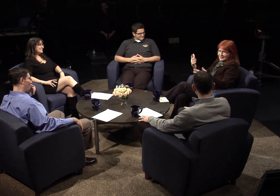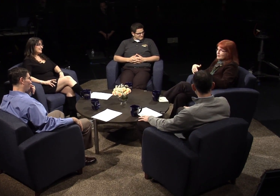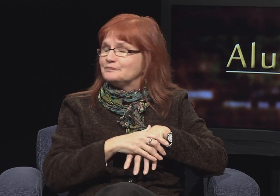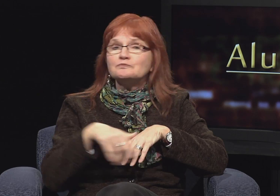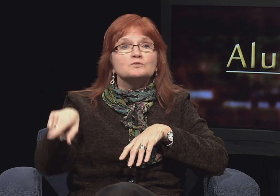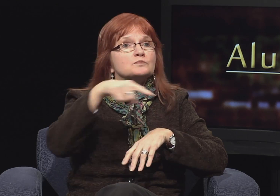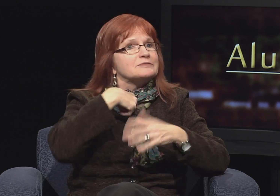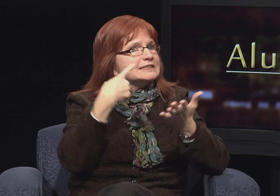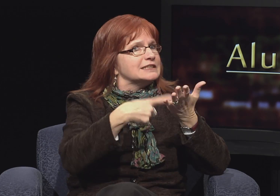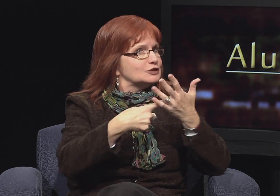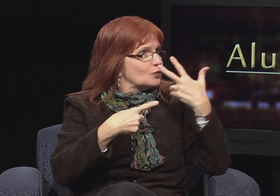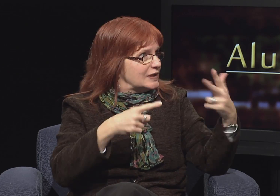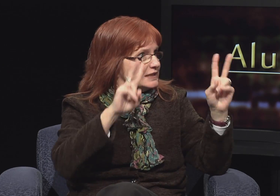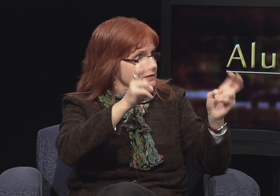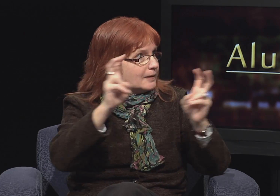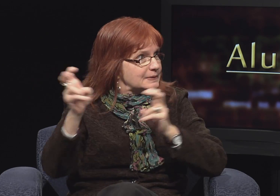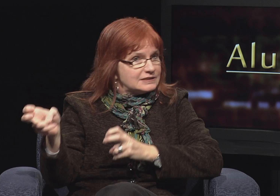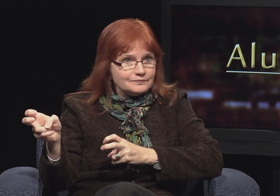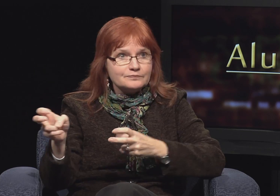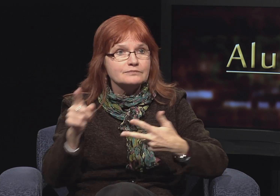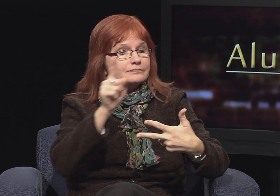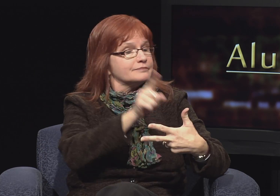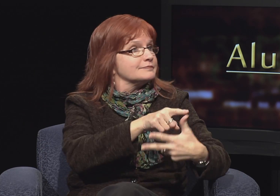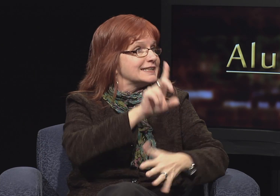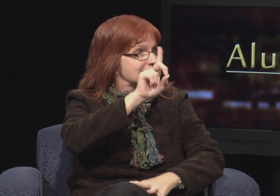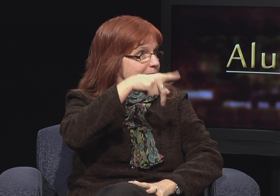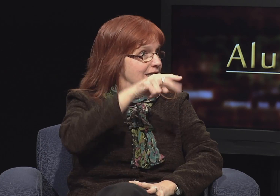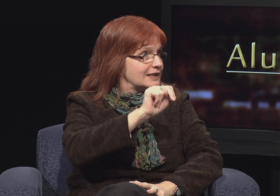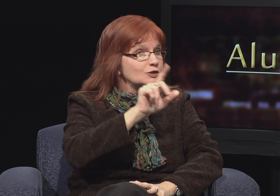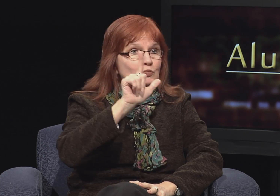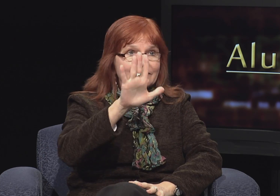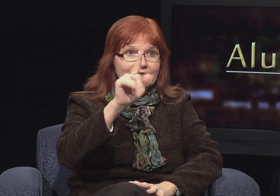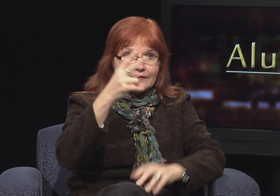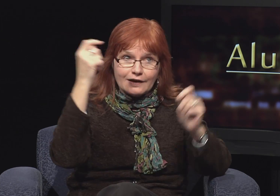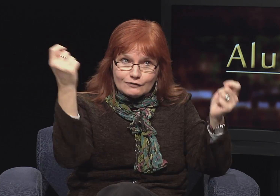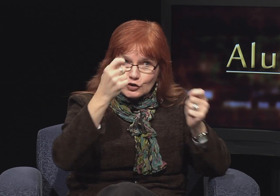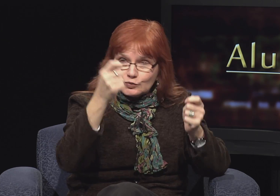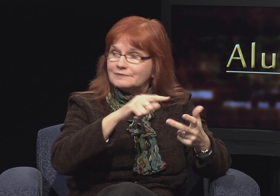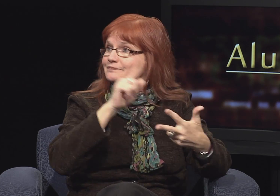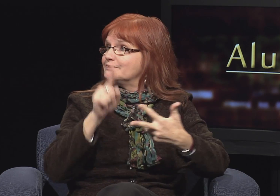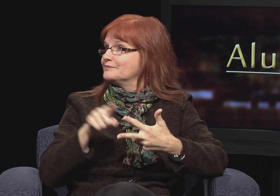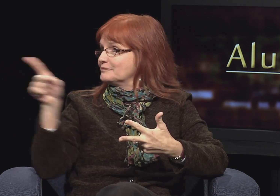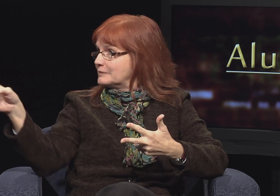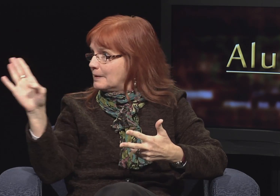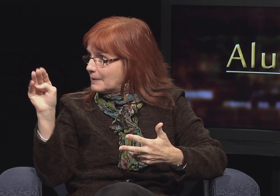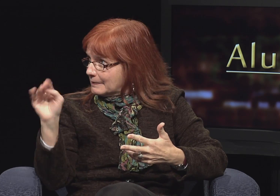We talked about several things: the 25th anniversary of DPN, Bummy Burstein